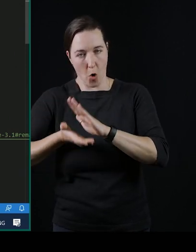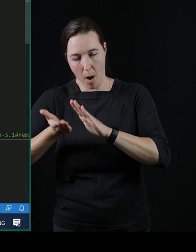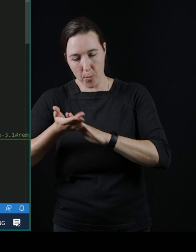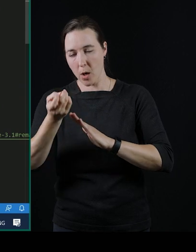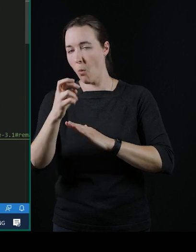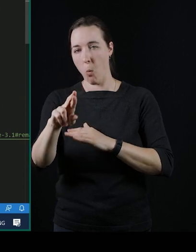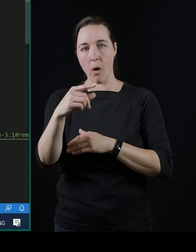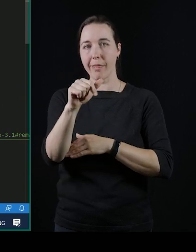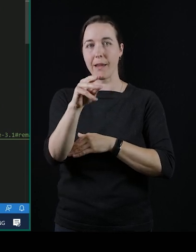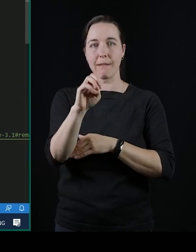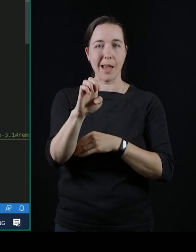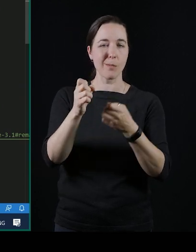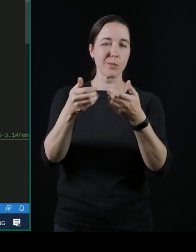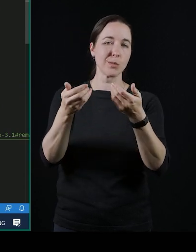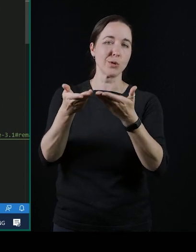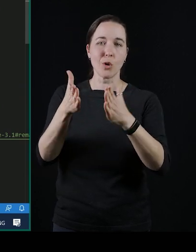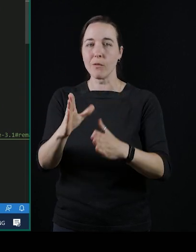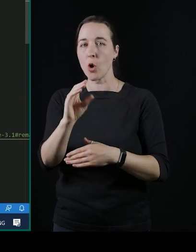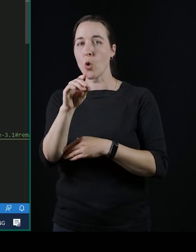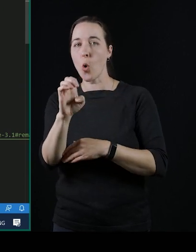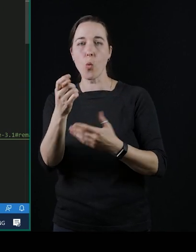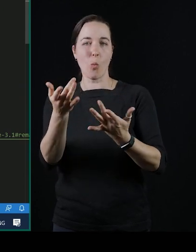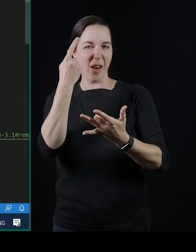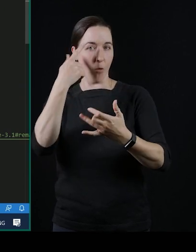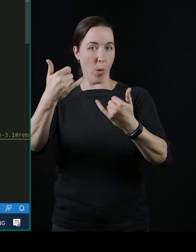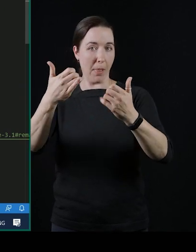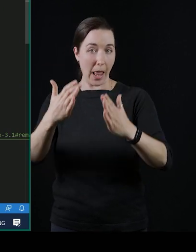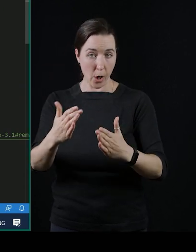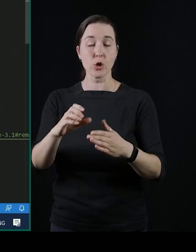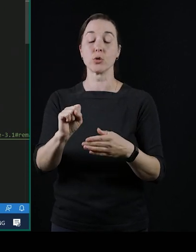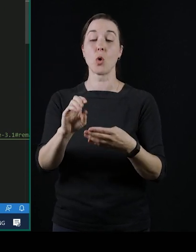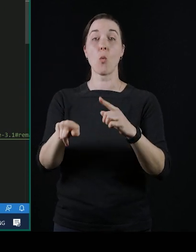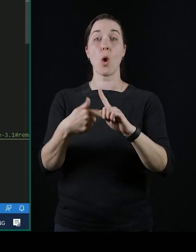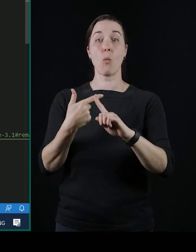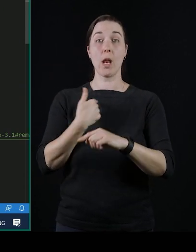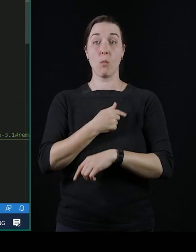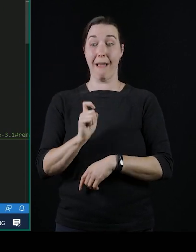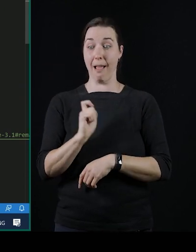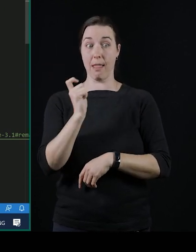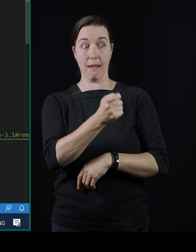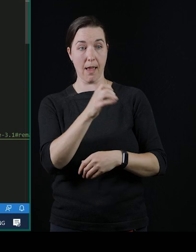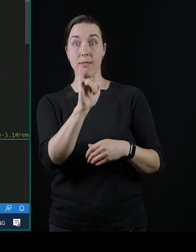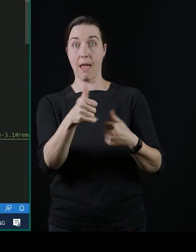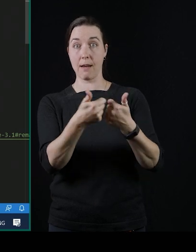or our game server is hot and waiting for our players. Once we allocate the game server,